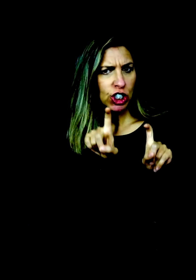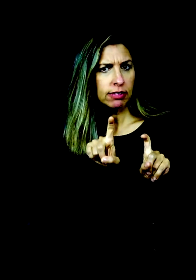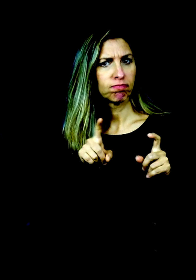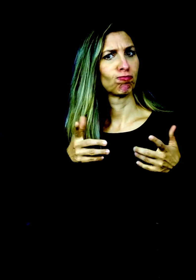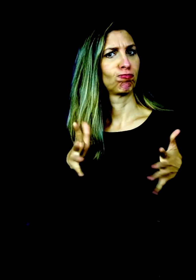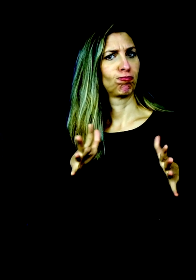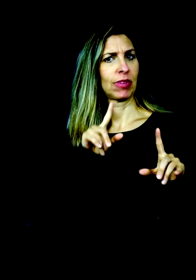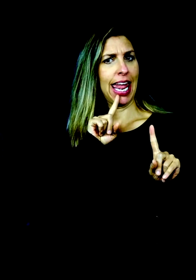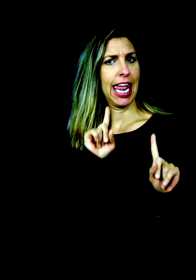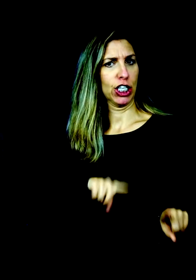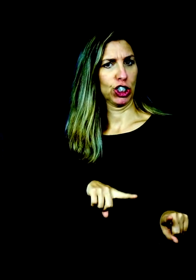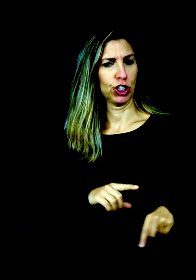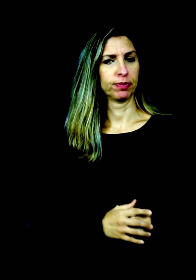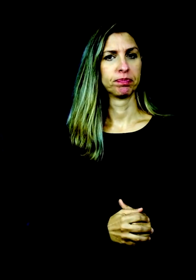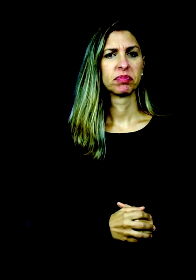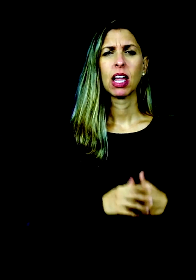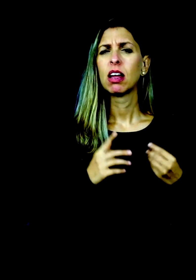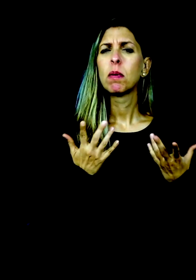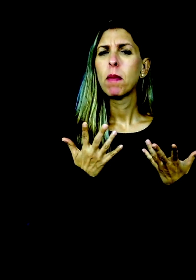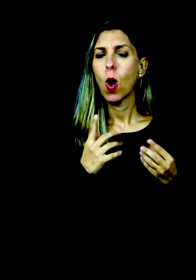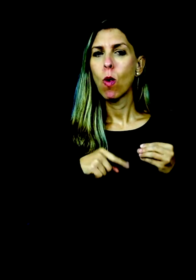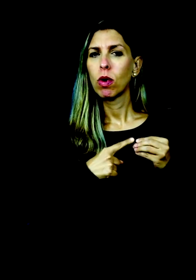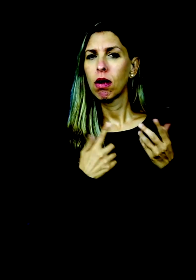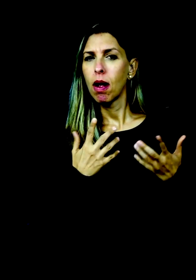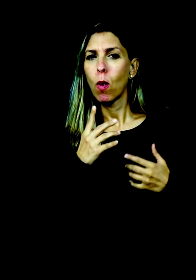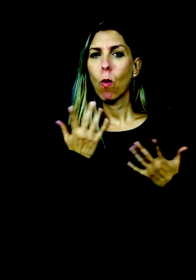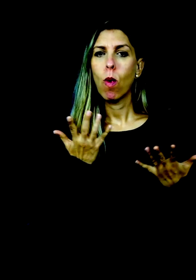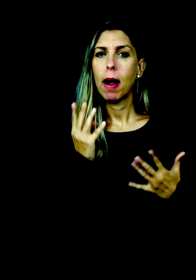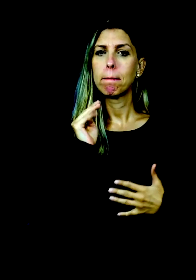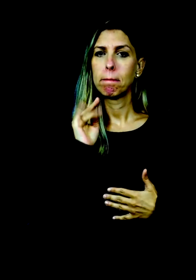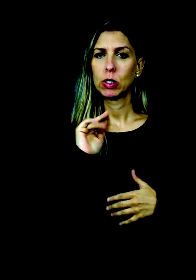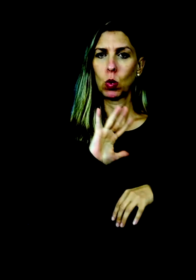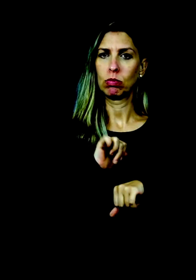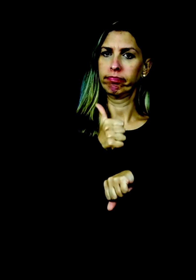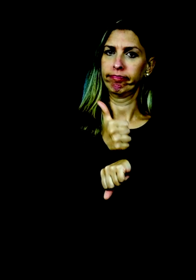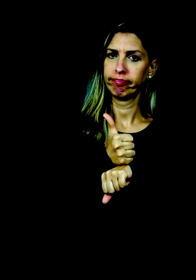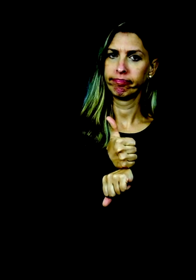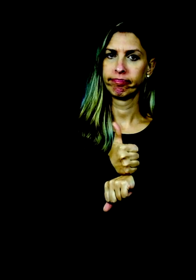your questions about what Minnesota has in